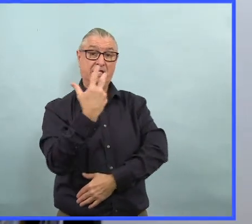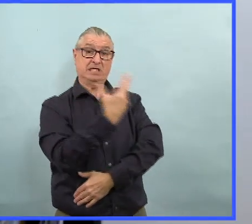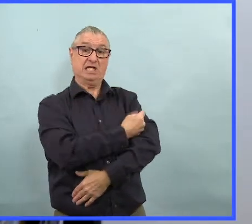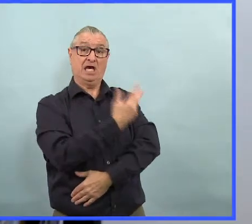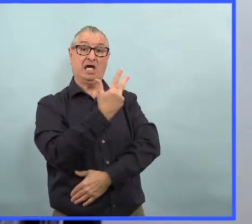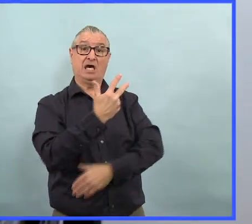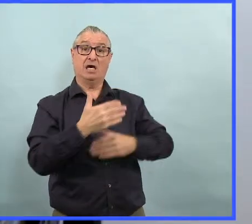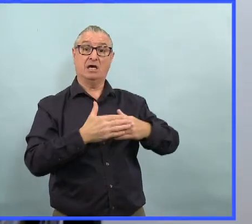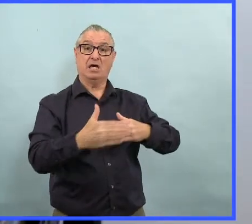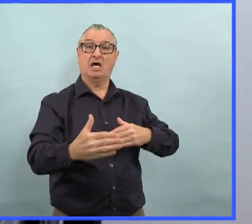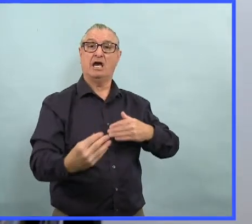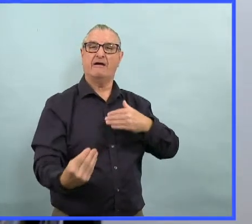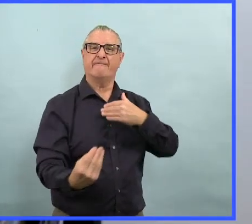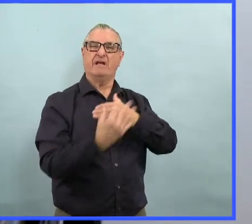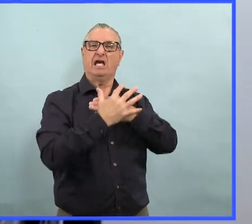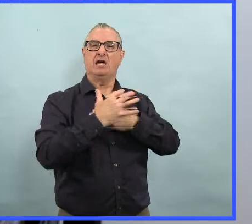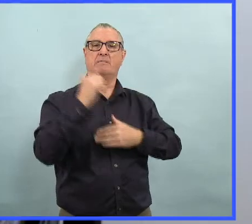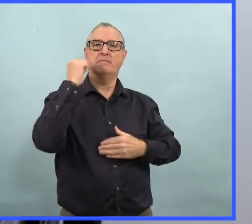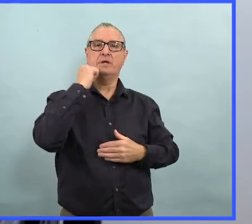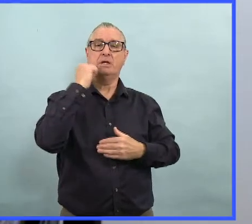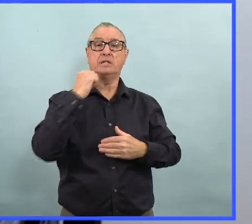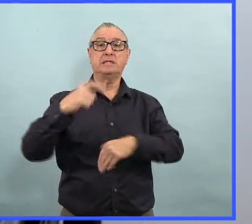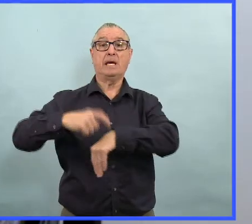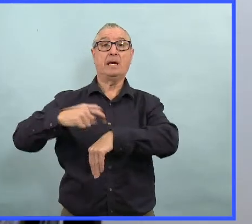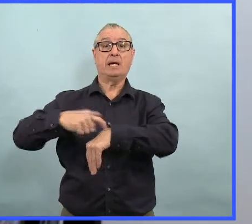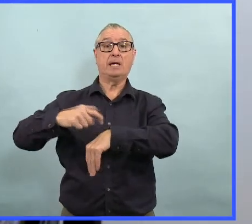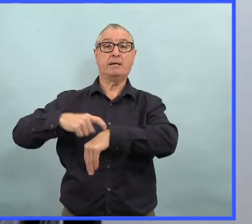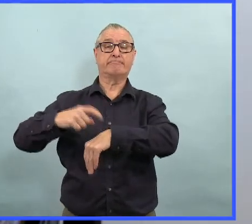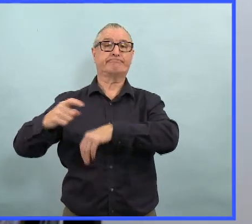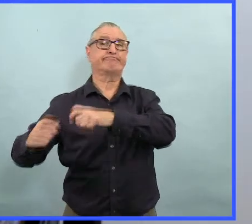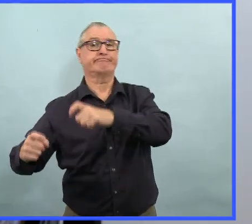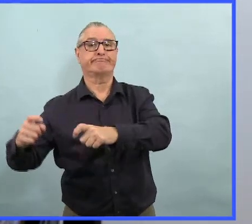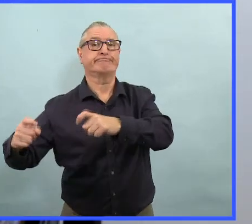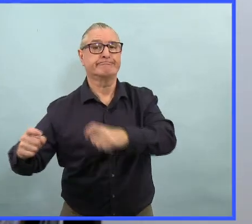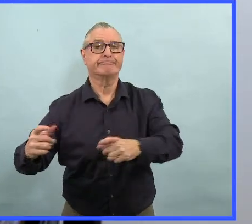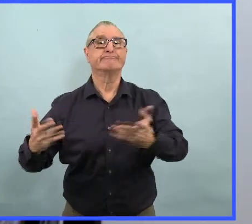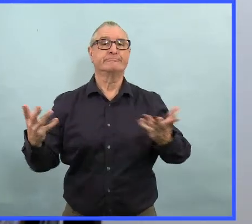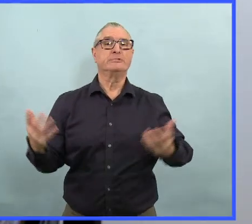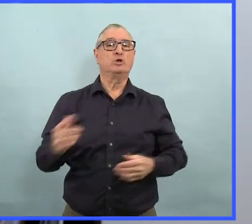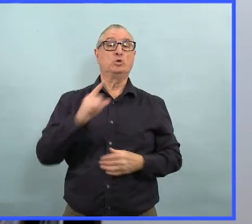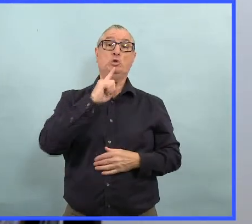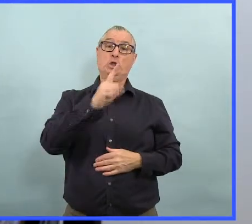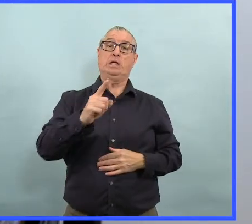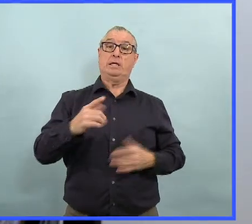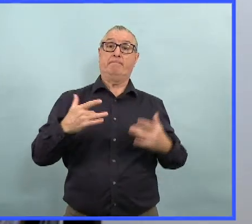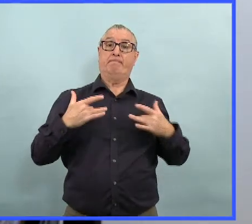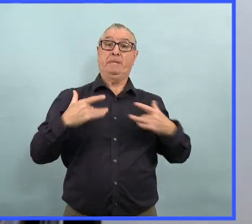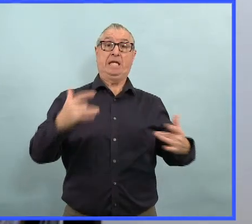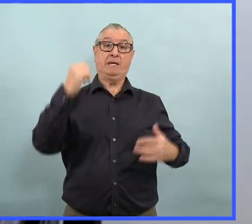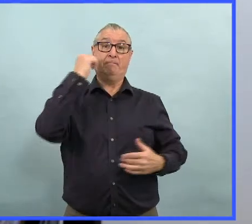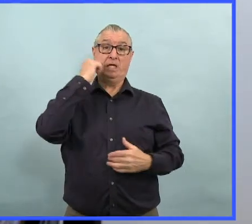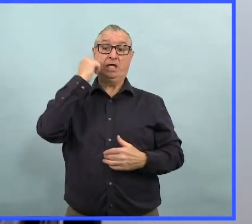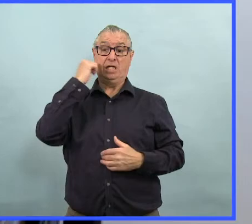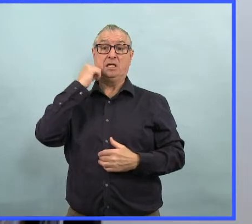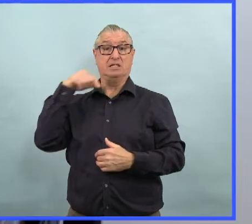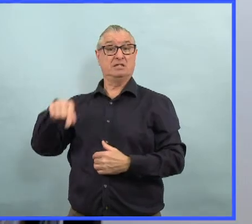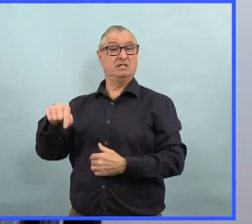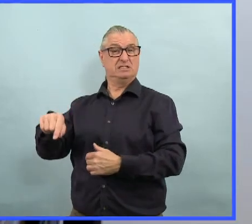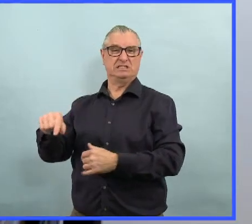because it is so common to have menstrual irregularities it's been very difficult to determine if indeed the vaccine was linked to these reports